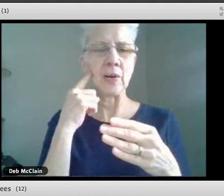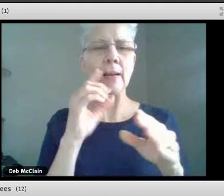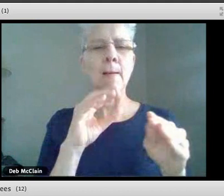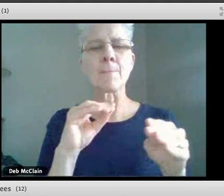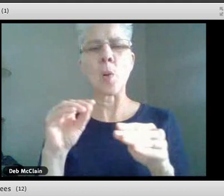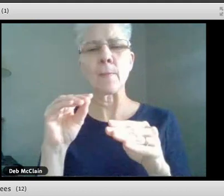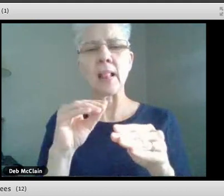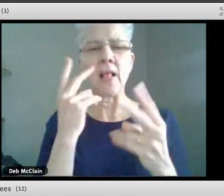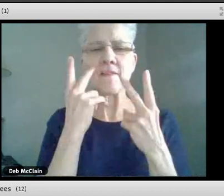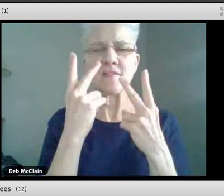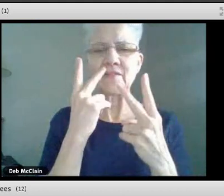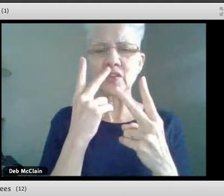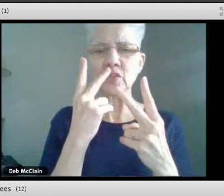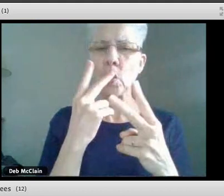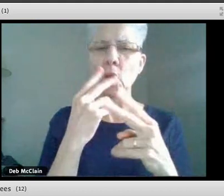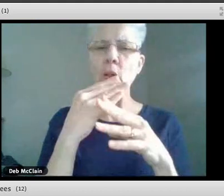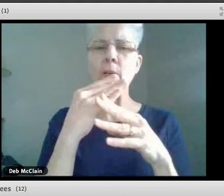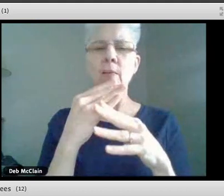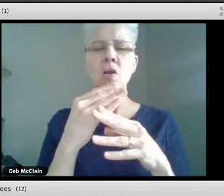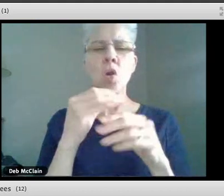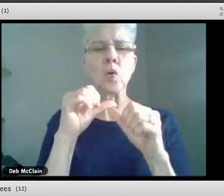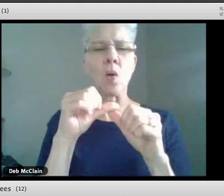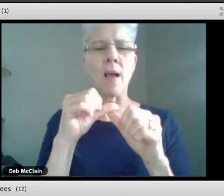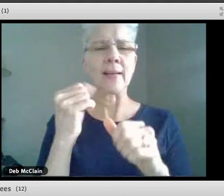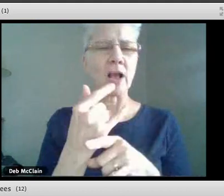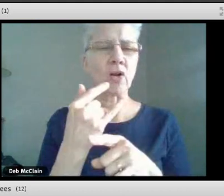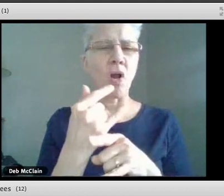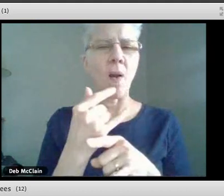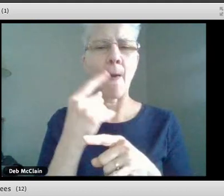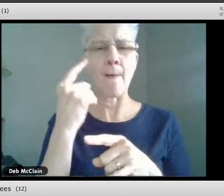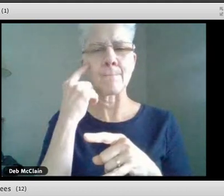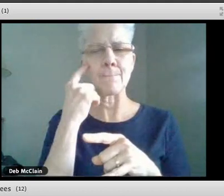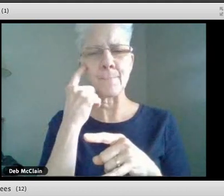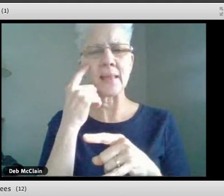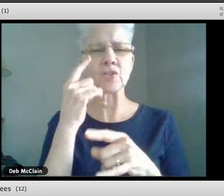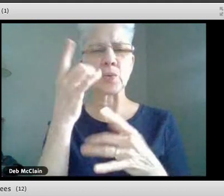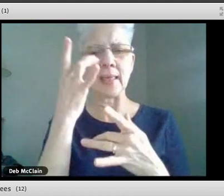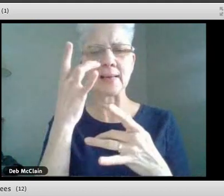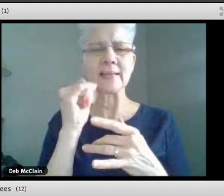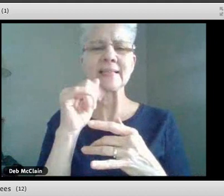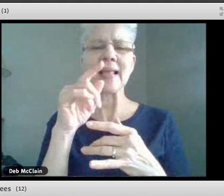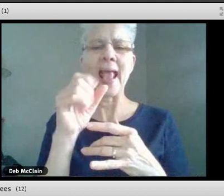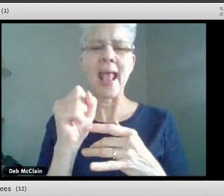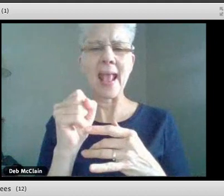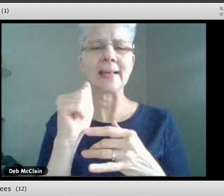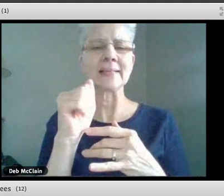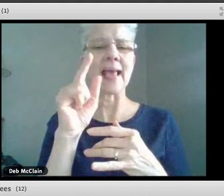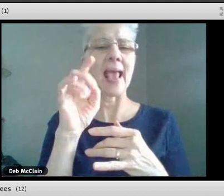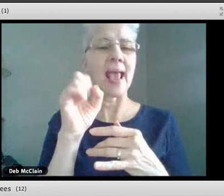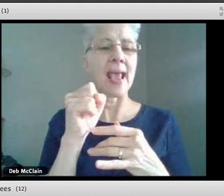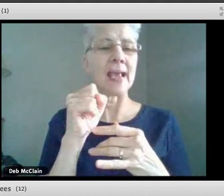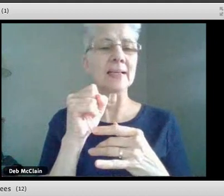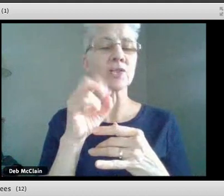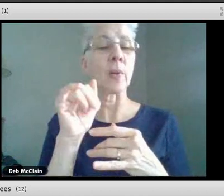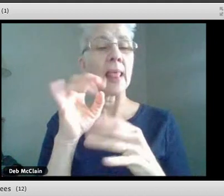visual impairments, chronic alcoholism, mental illness, AIDS, AIDS Related Complex and mental retardation